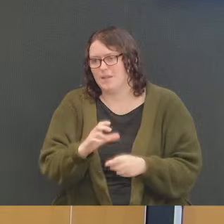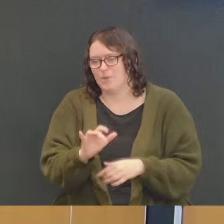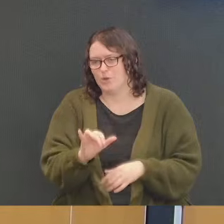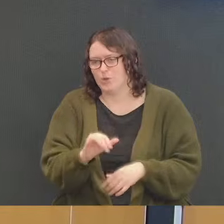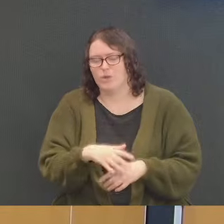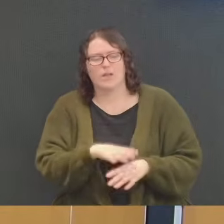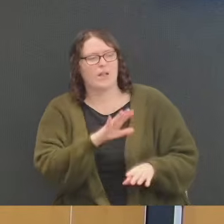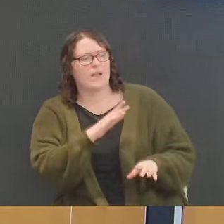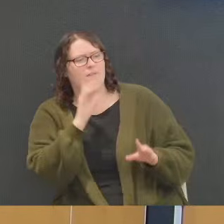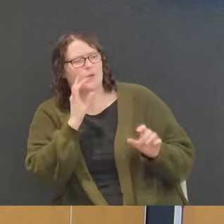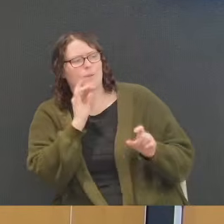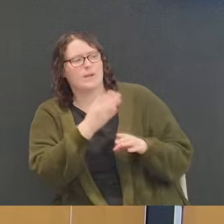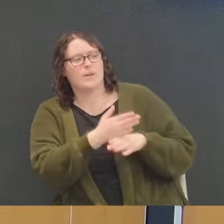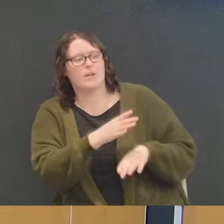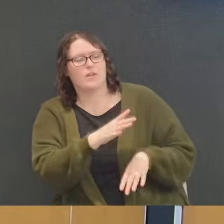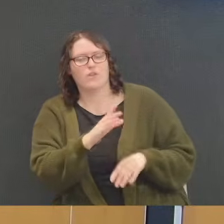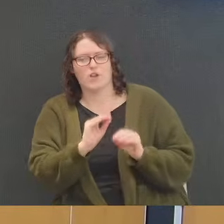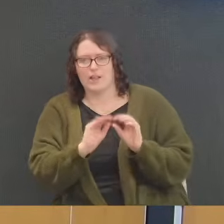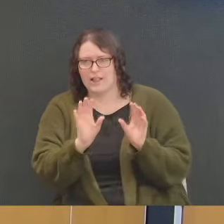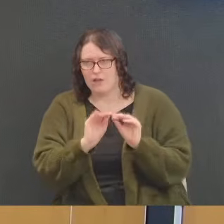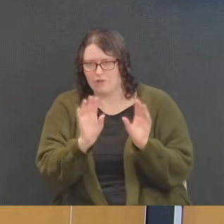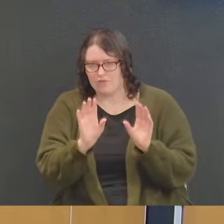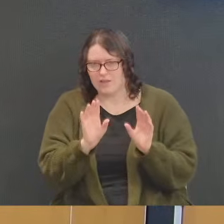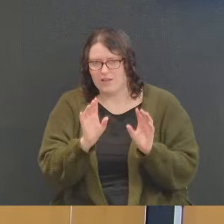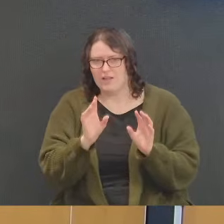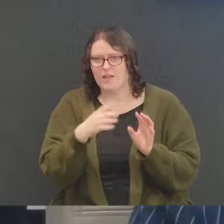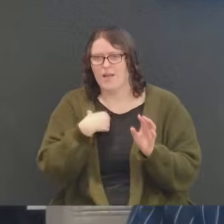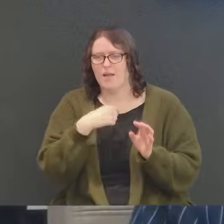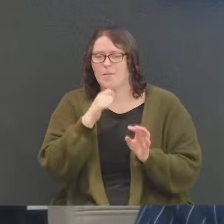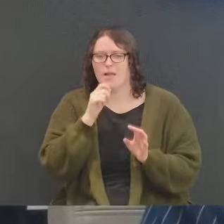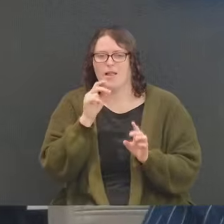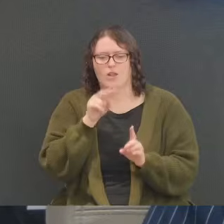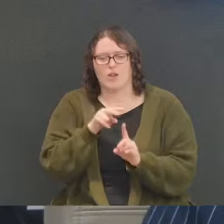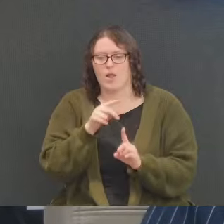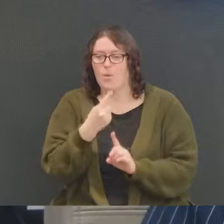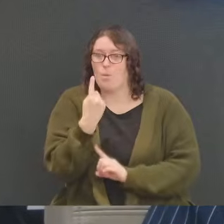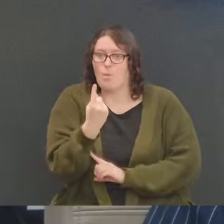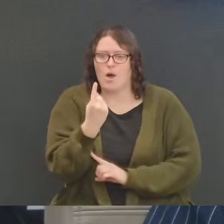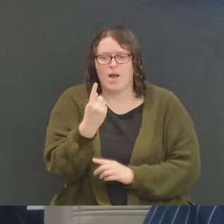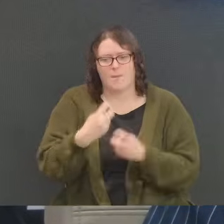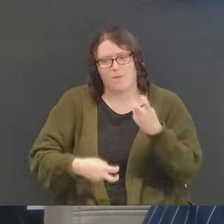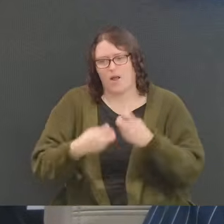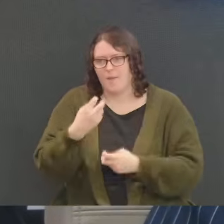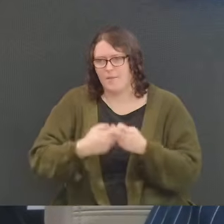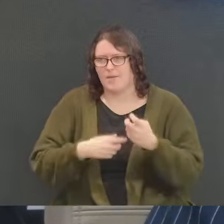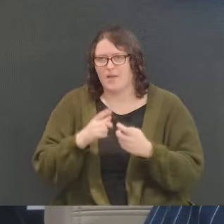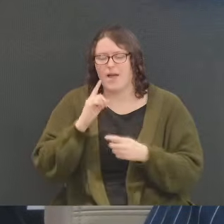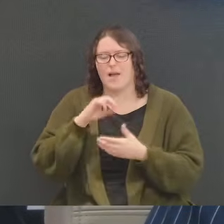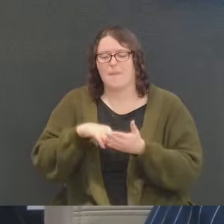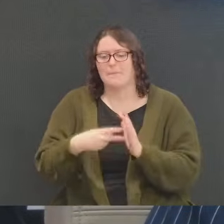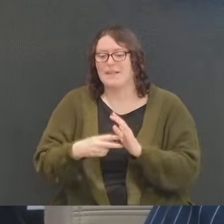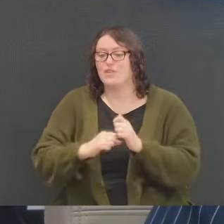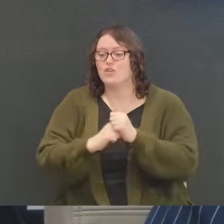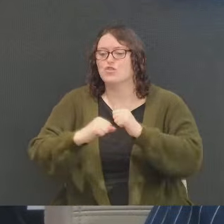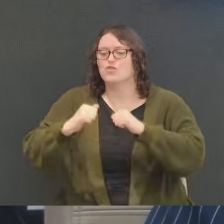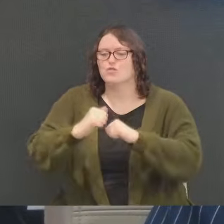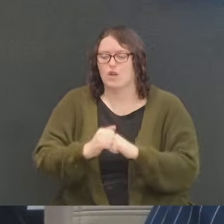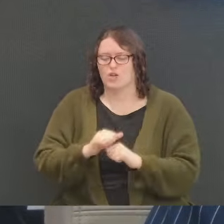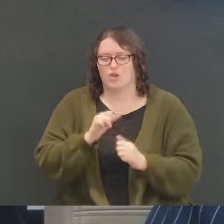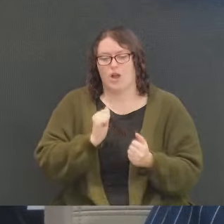to for clarity purposes, I'm not looking at one issue. I'm looking at the structure of this board.